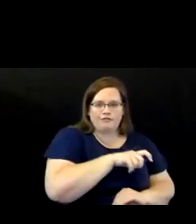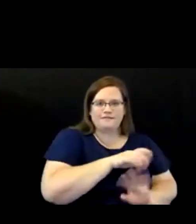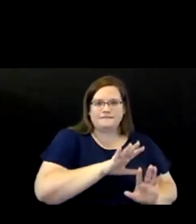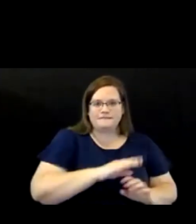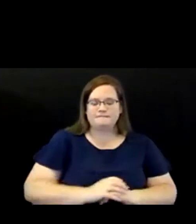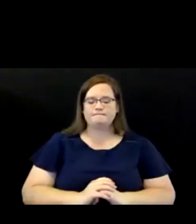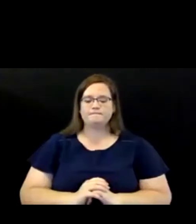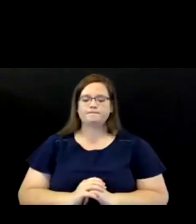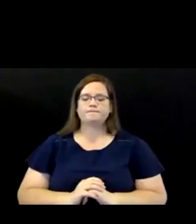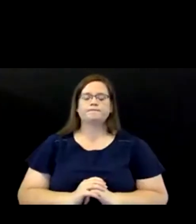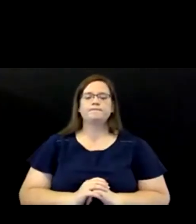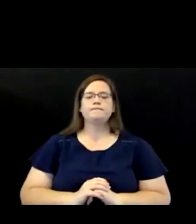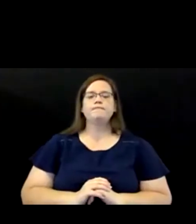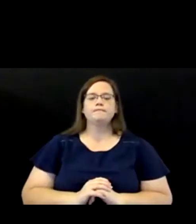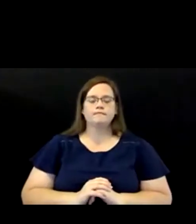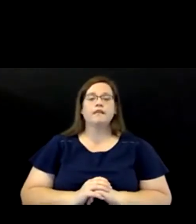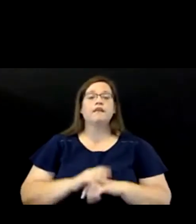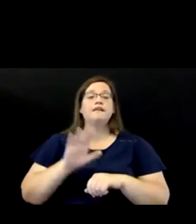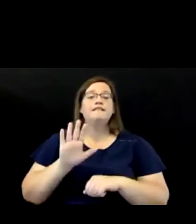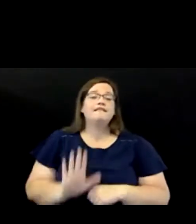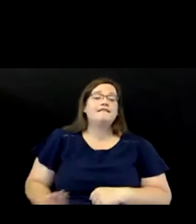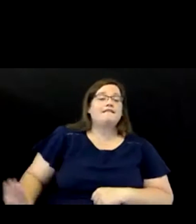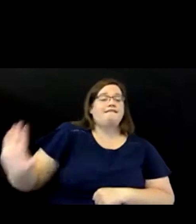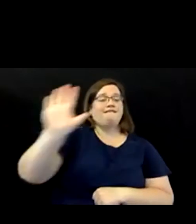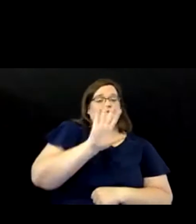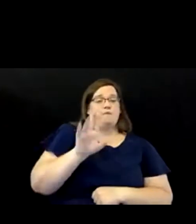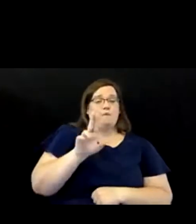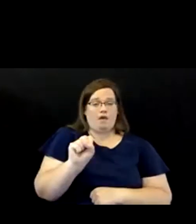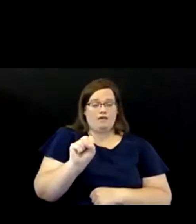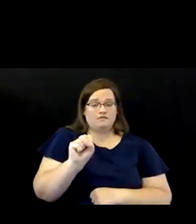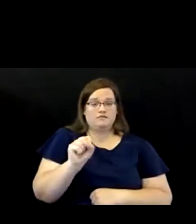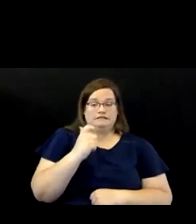So nationally, the most recent data we have, which is about two years